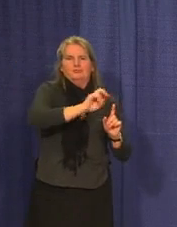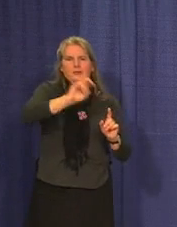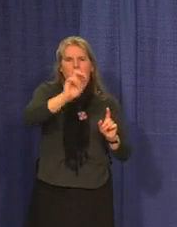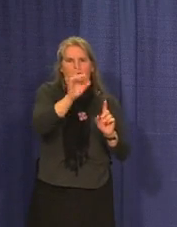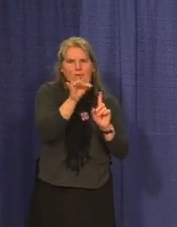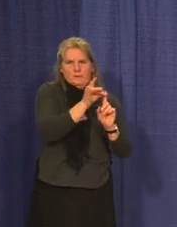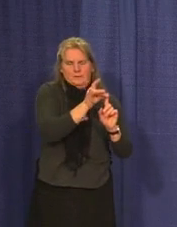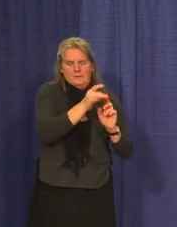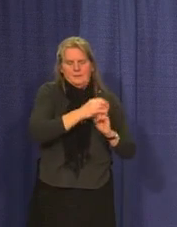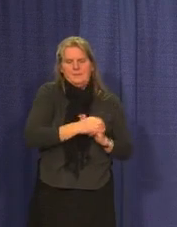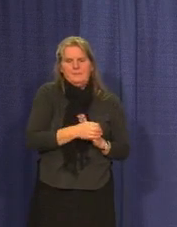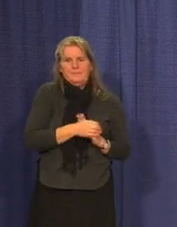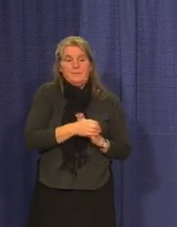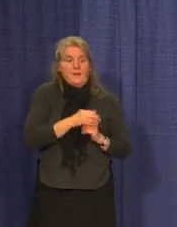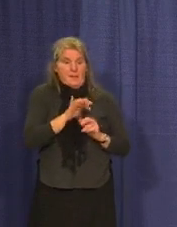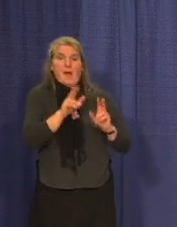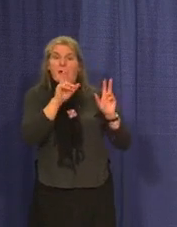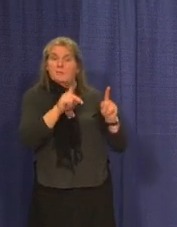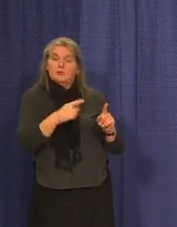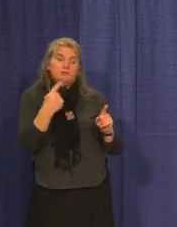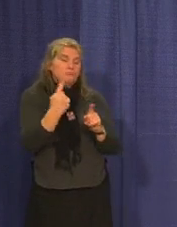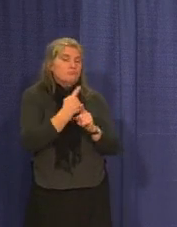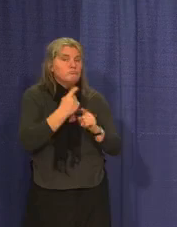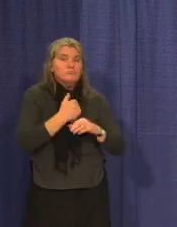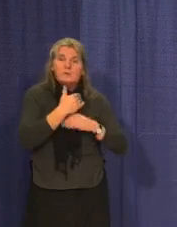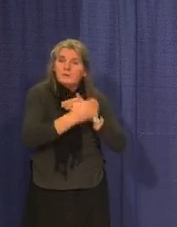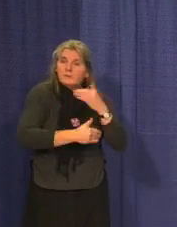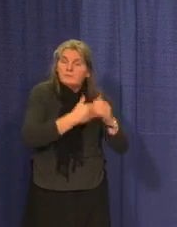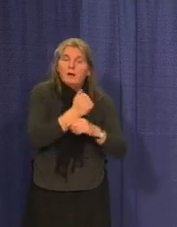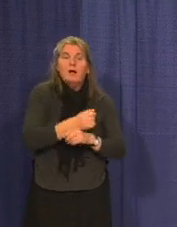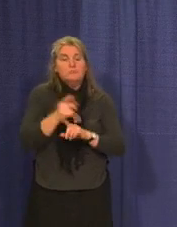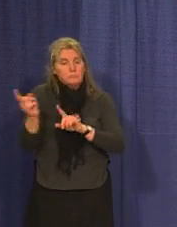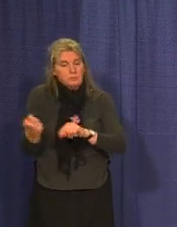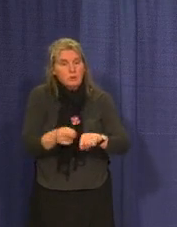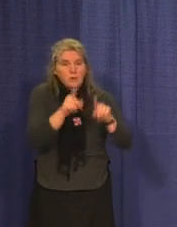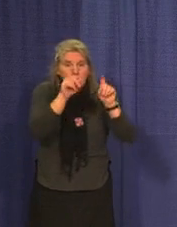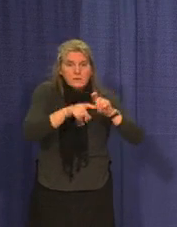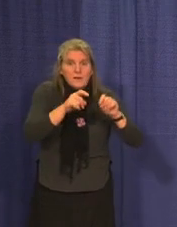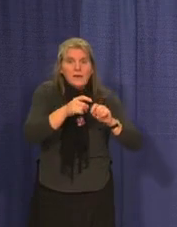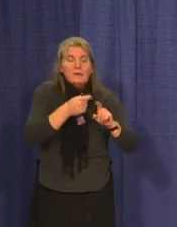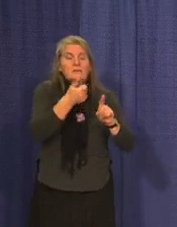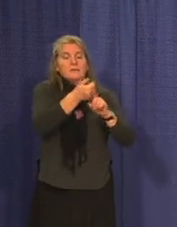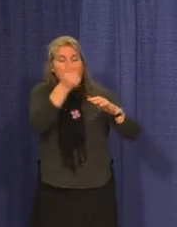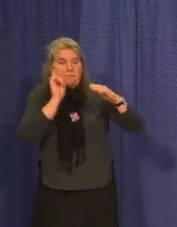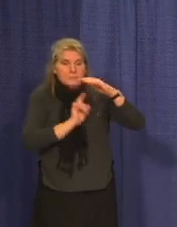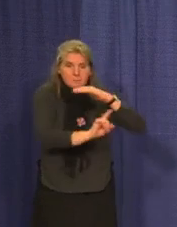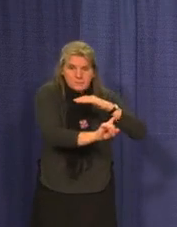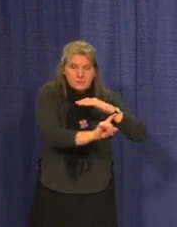territory. In this case, even though the individual did everything right in terms of getting tested and